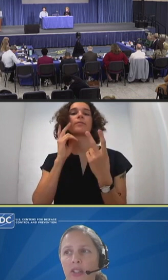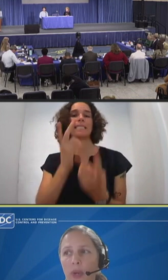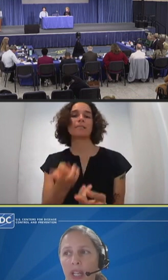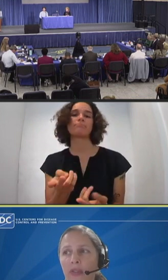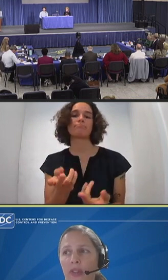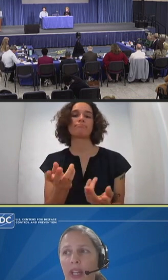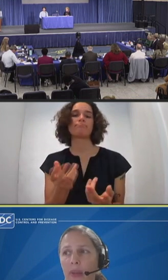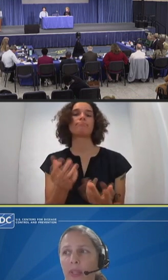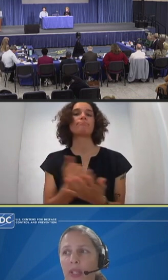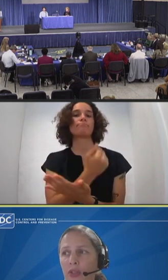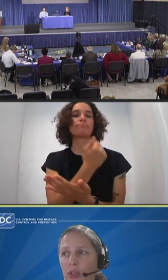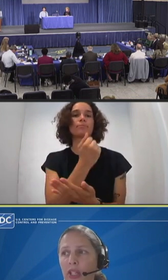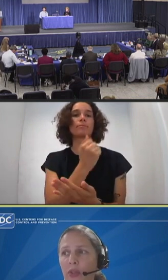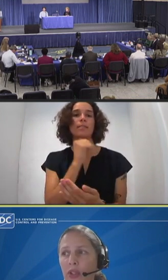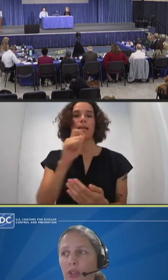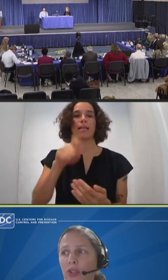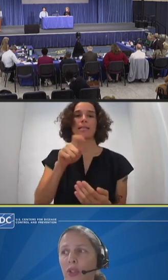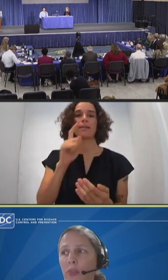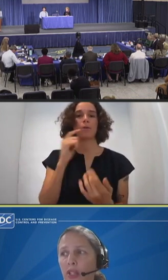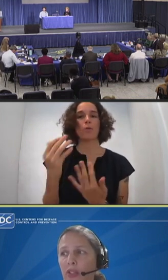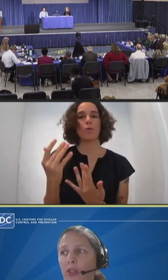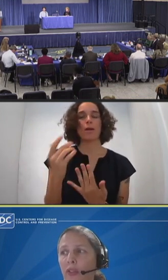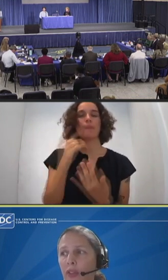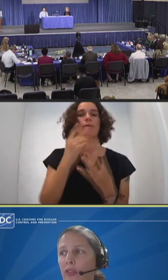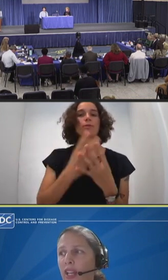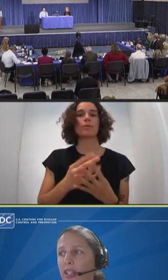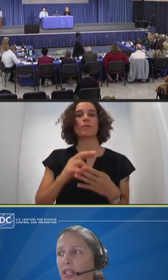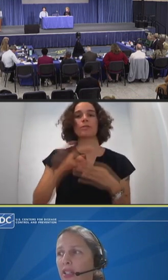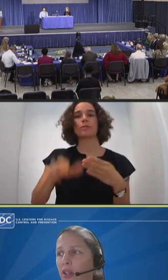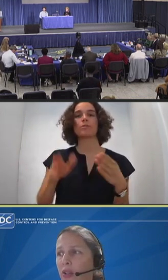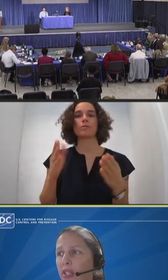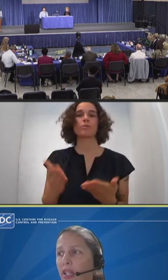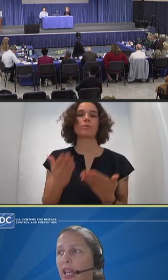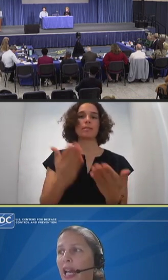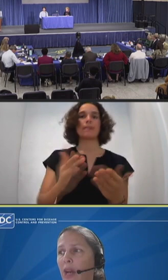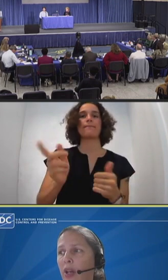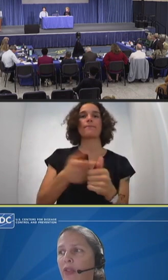to wait for the hep B screening results to administer the first vaccine dose. However,